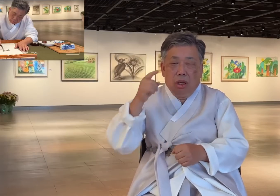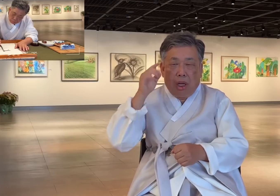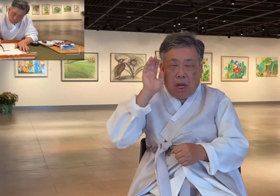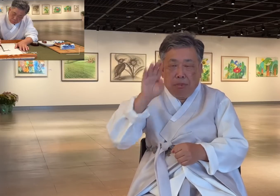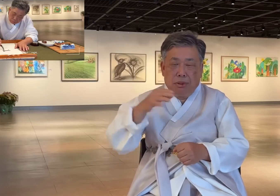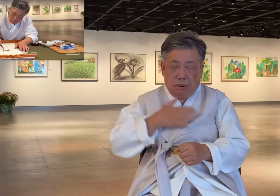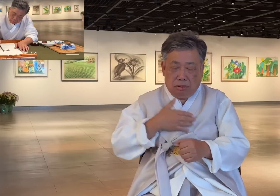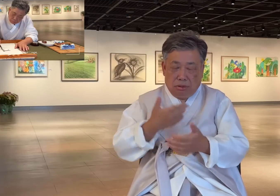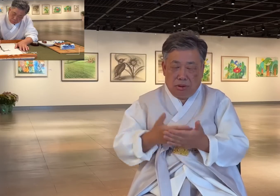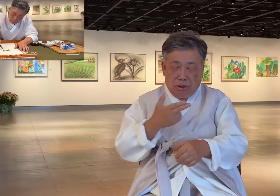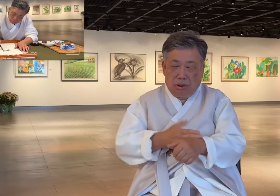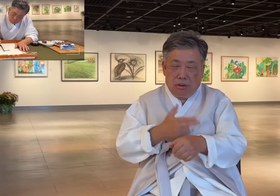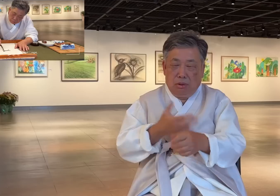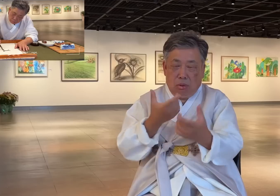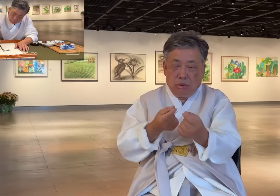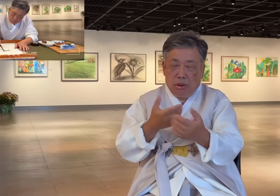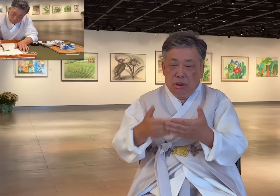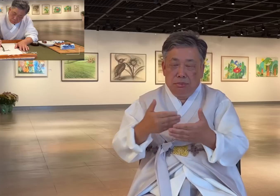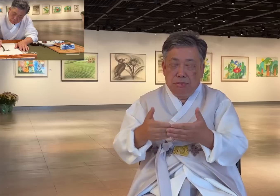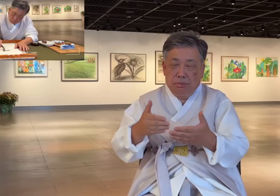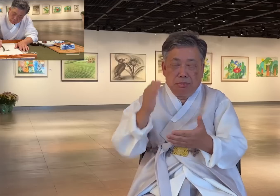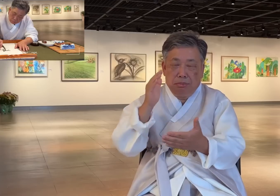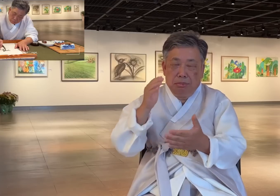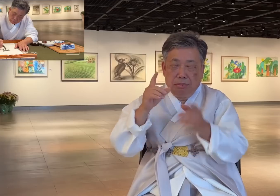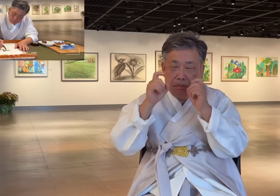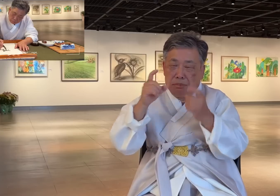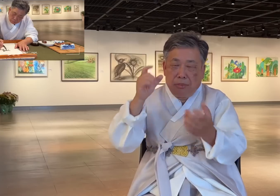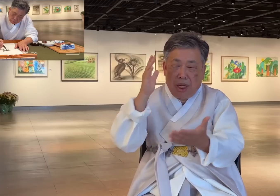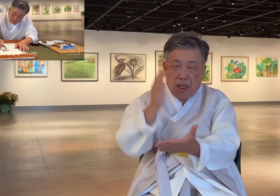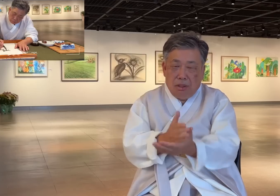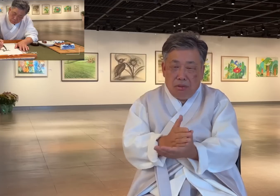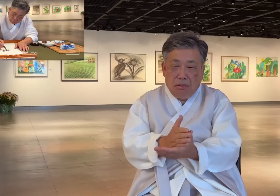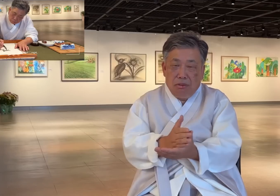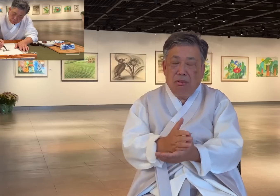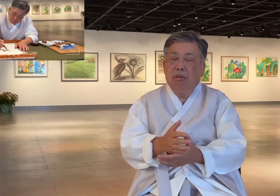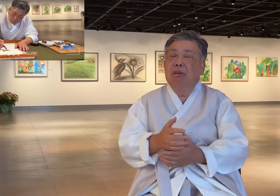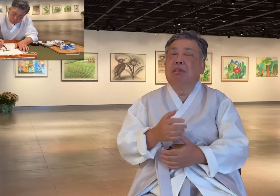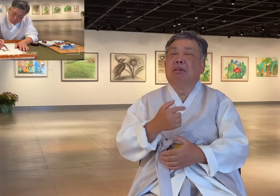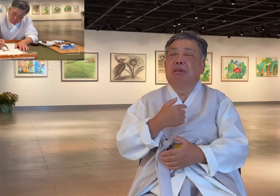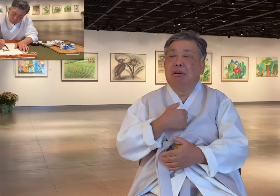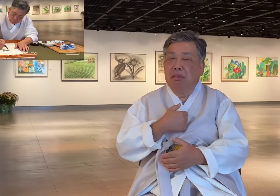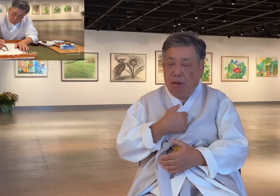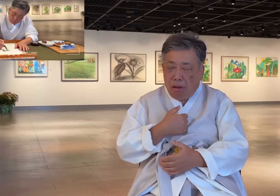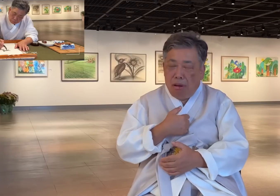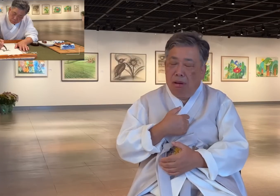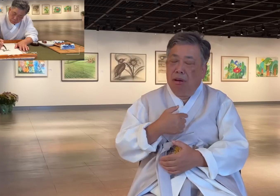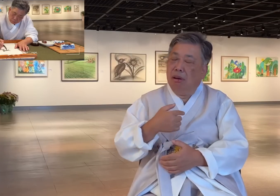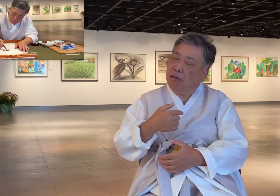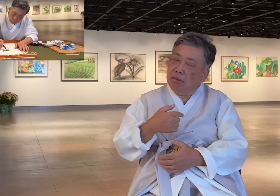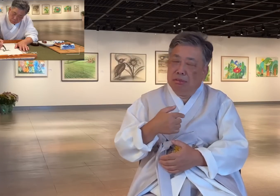From now on, don’t take pictures of my drawings and copy them!” The teacher told me.